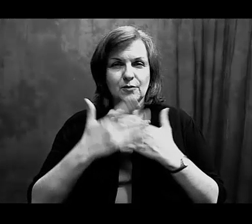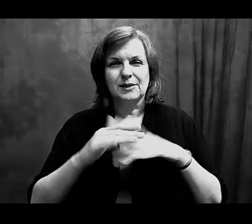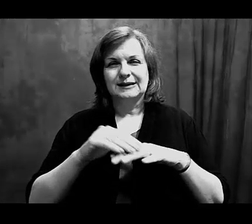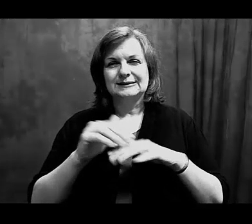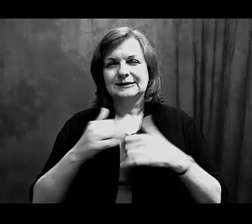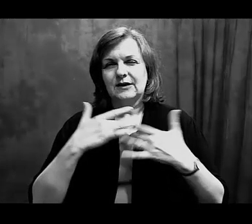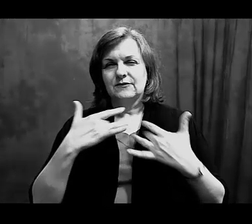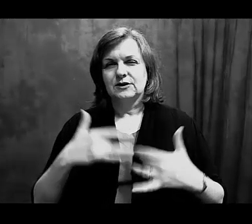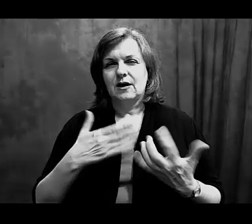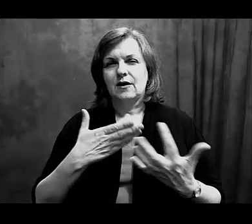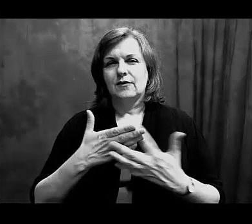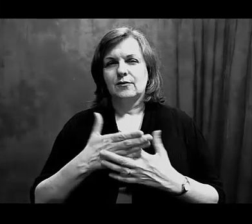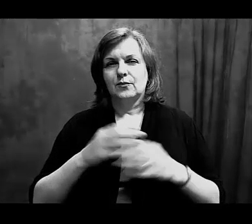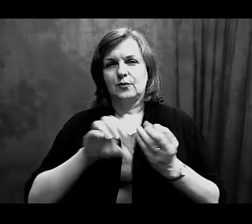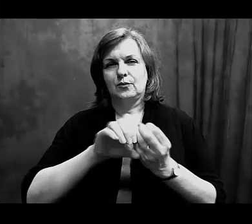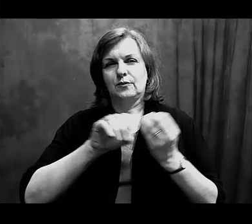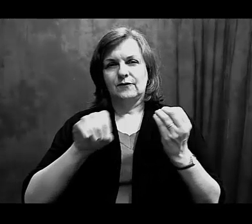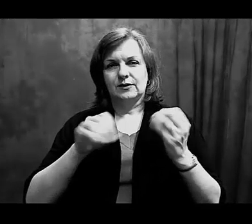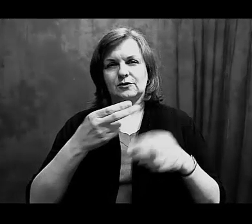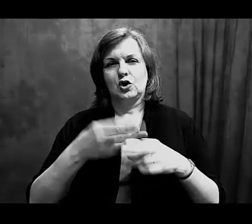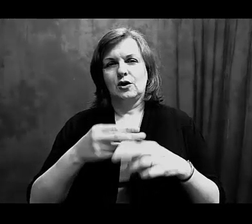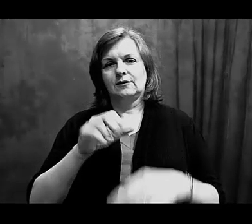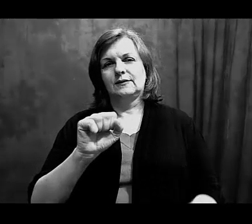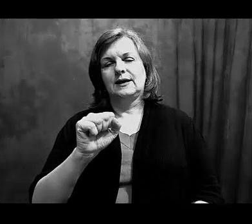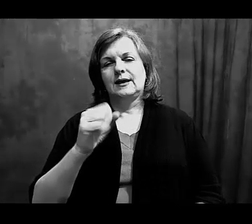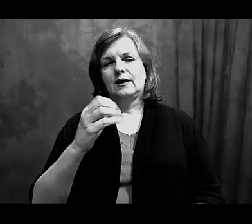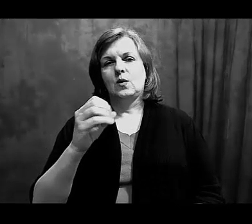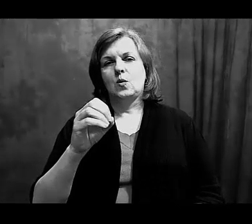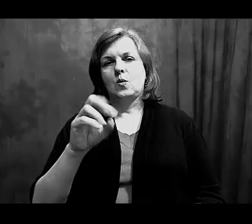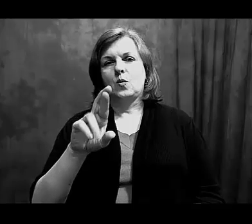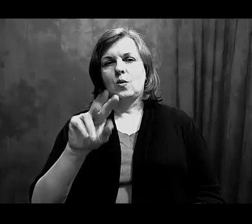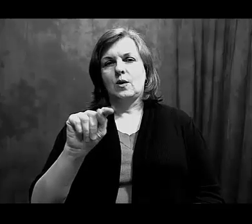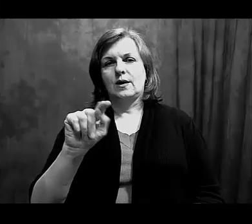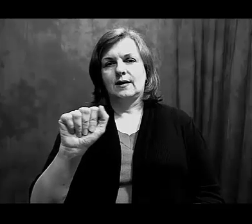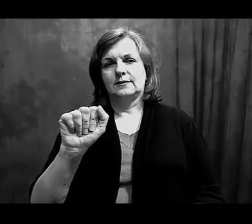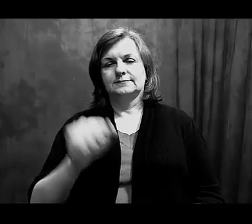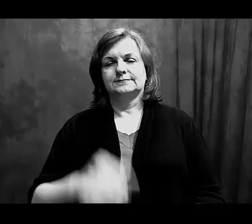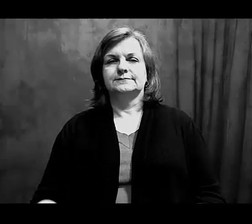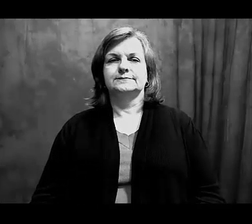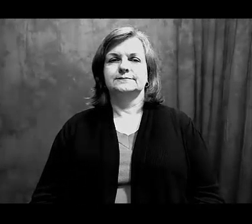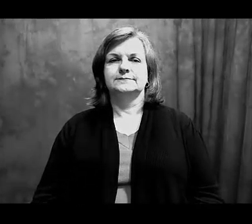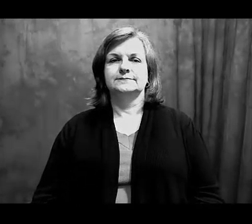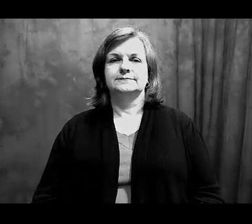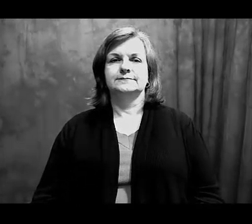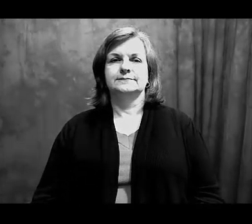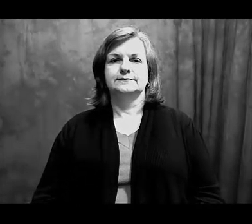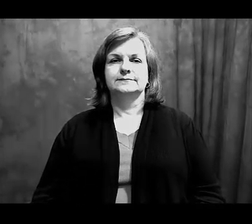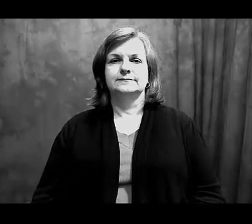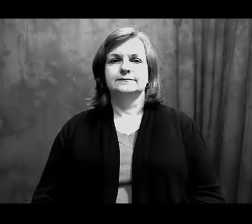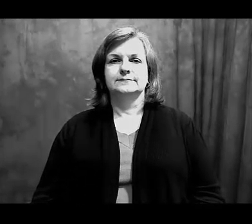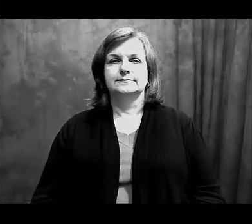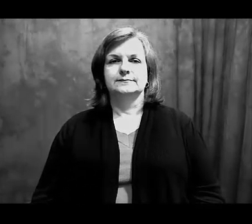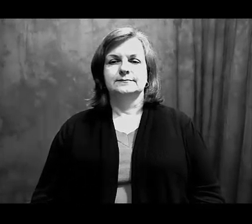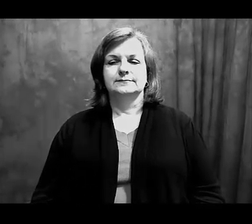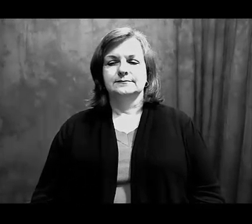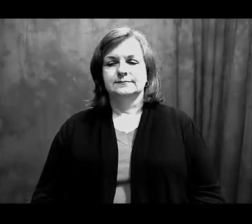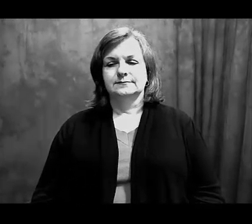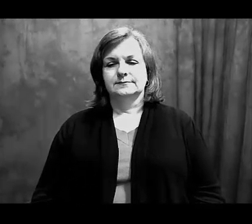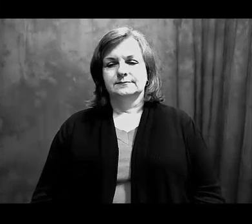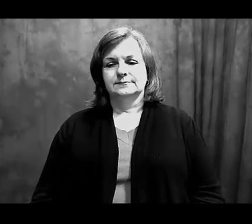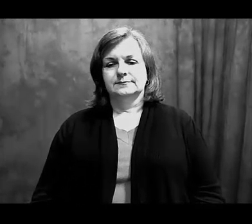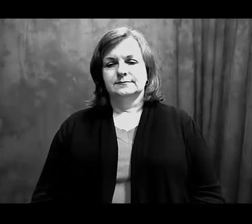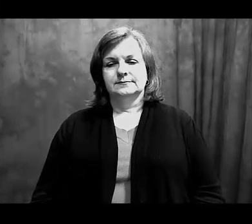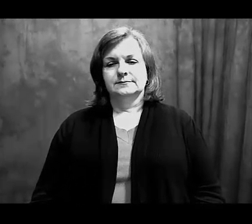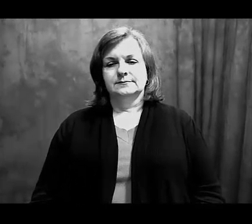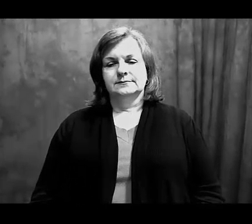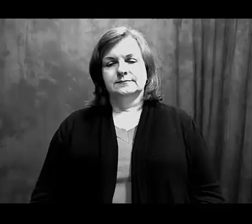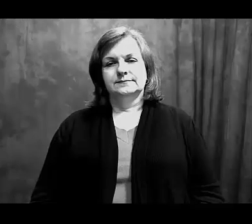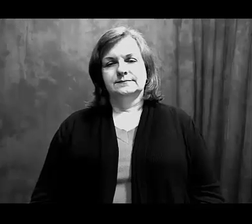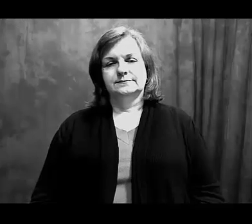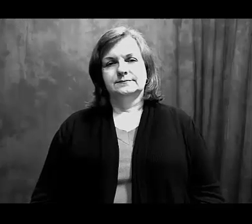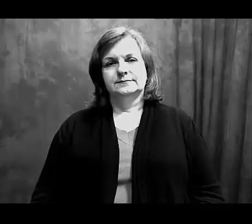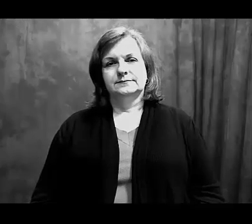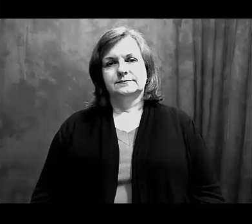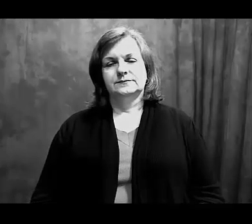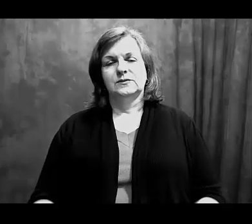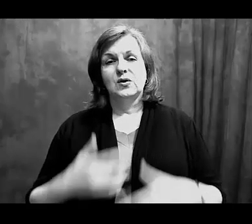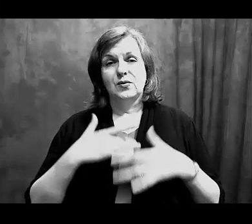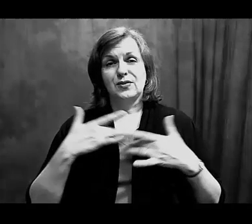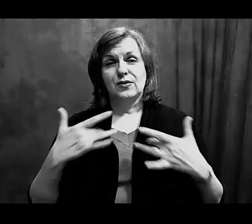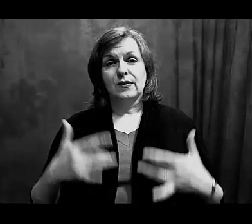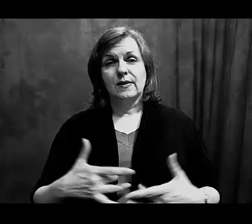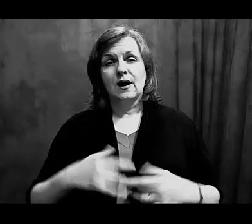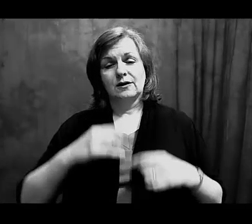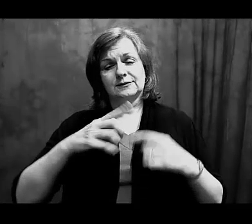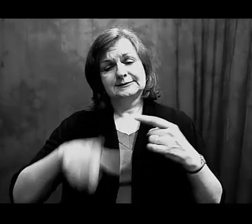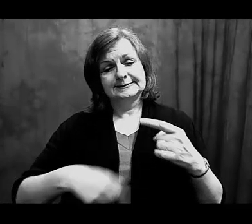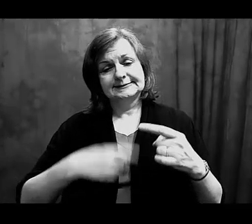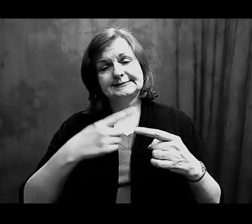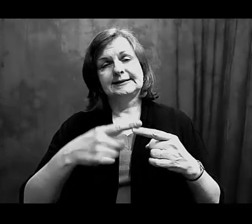this is just a different diagram of the heart showing you the same path ways coming in to the right atrium from the body